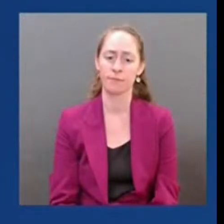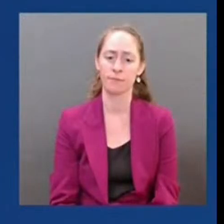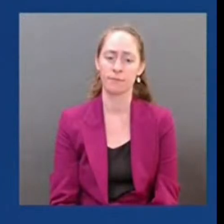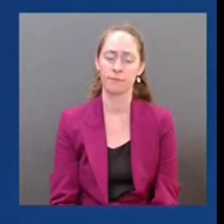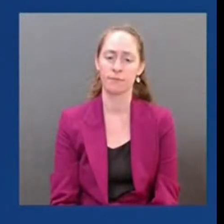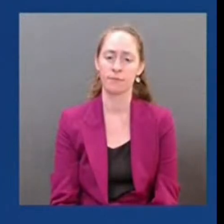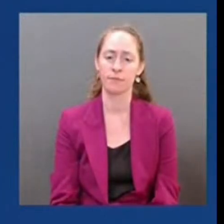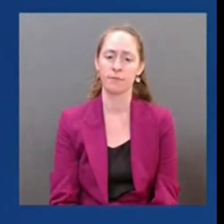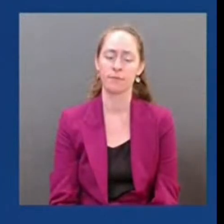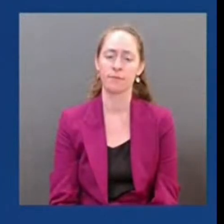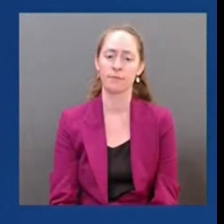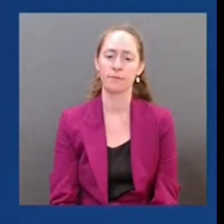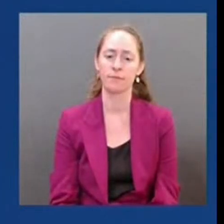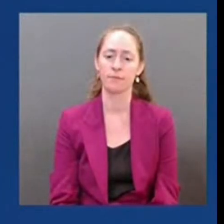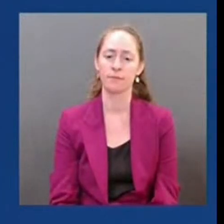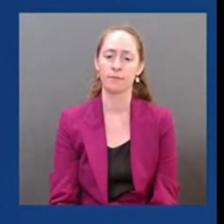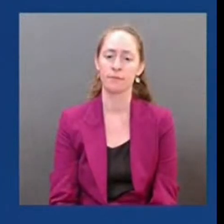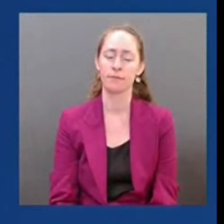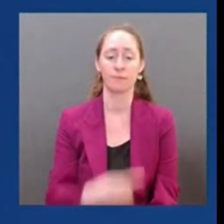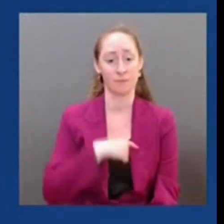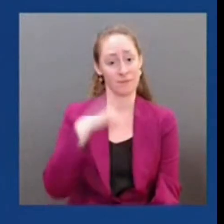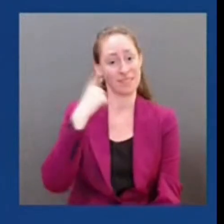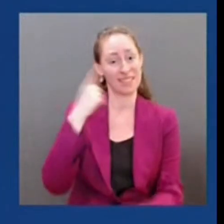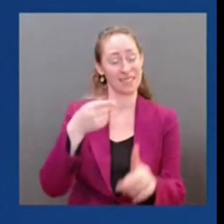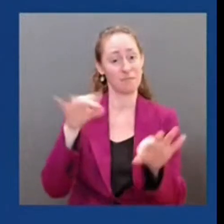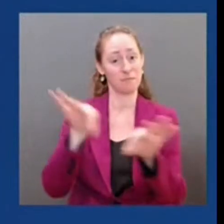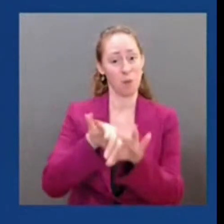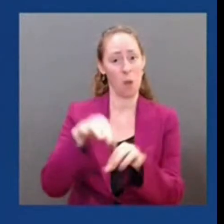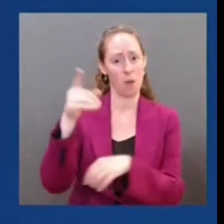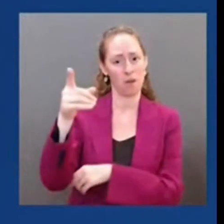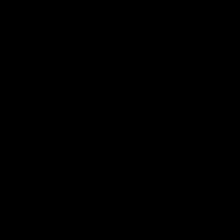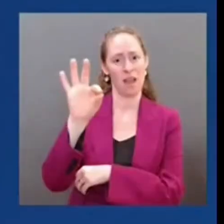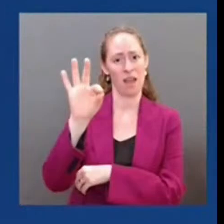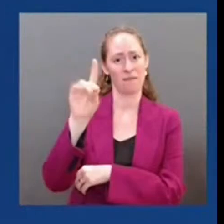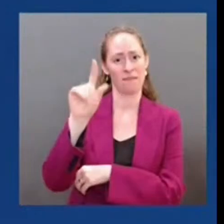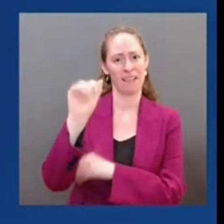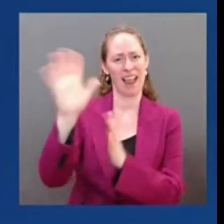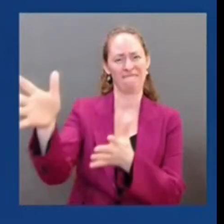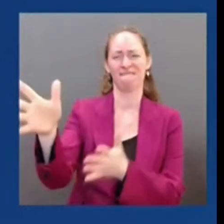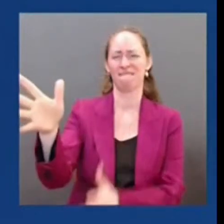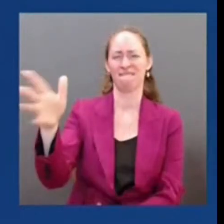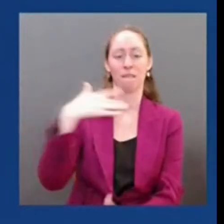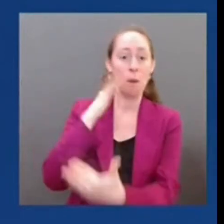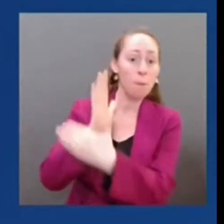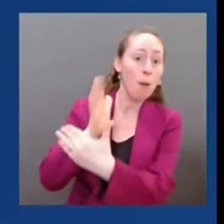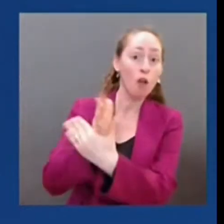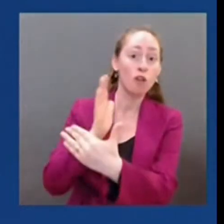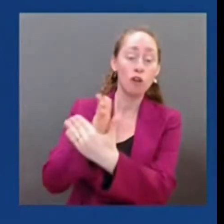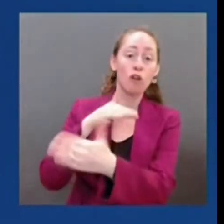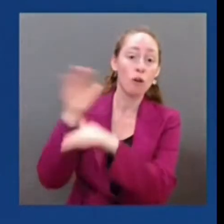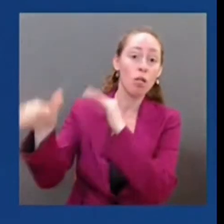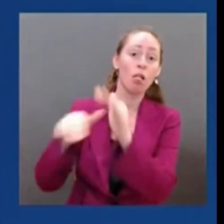THE IMPORTANT THING IS THAT YOU